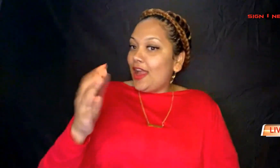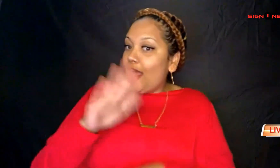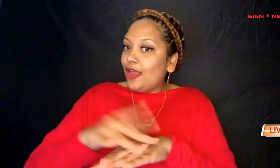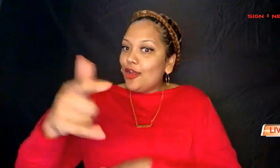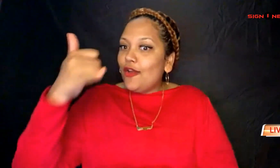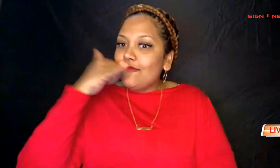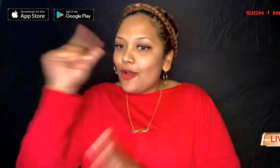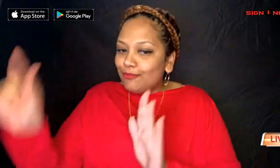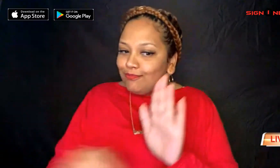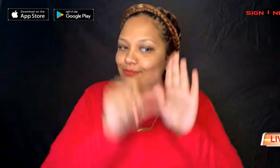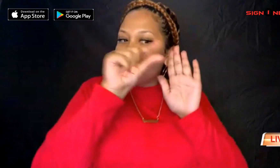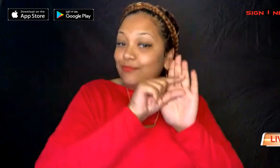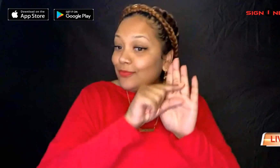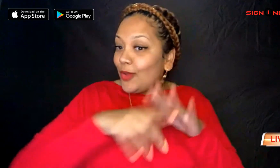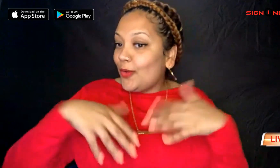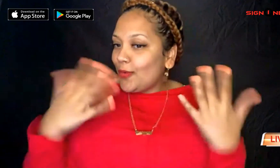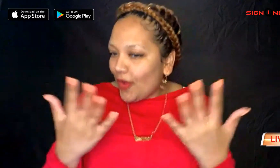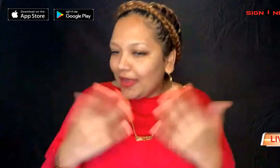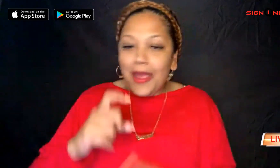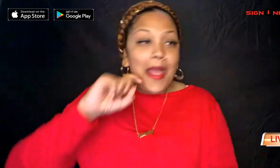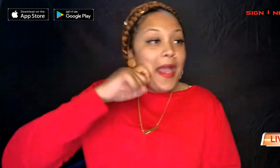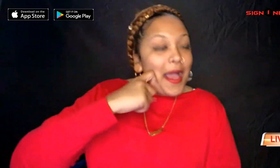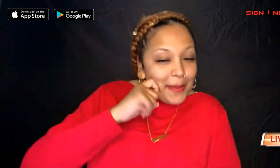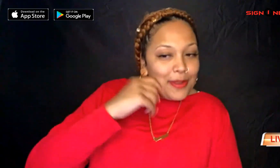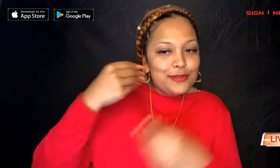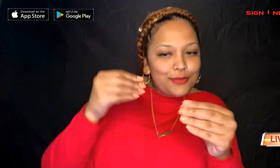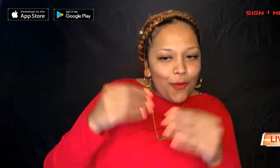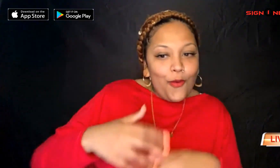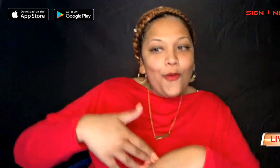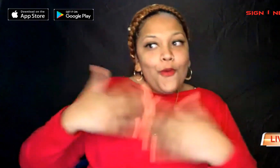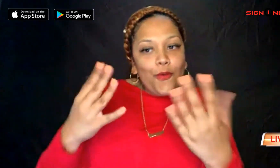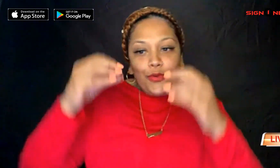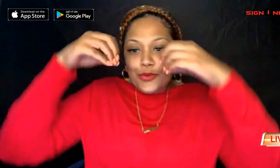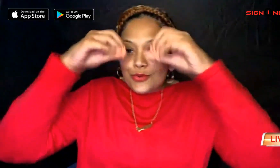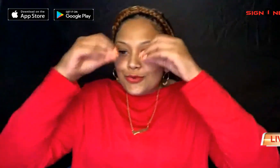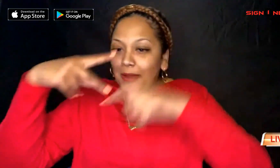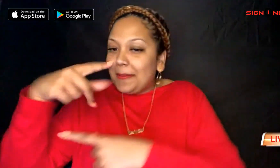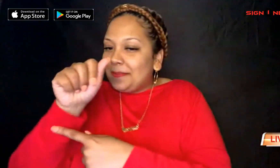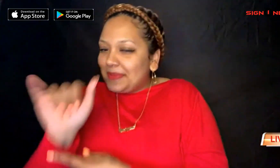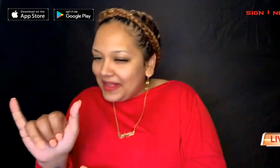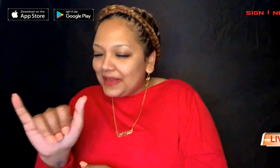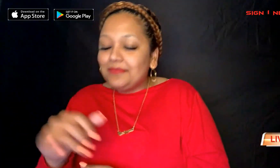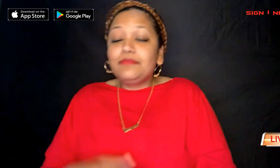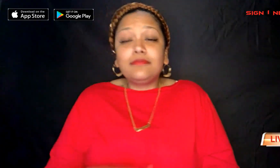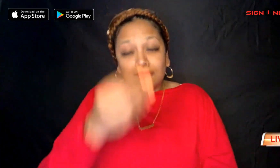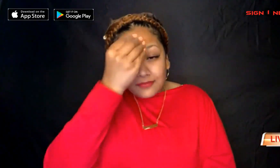Sign1News app by heading to the app store or Google play store on your smart phone and